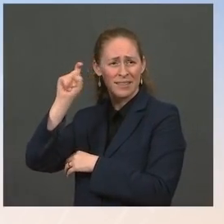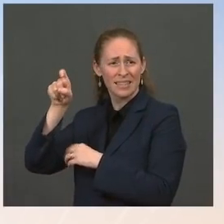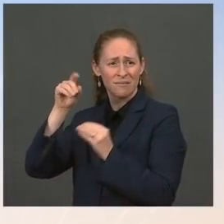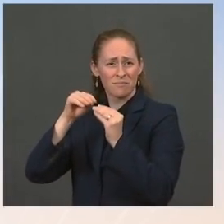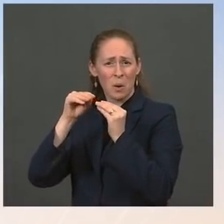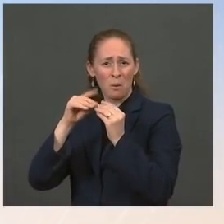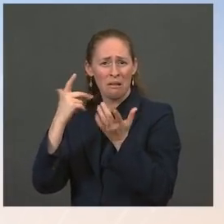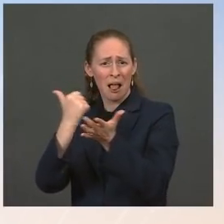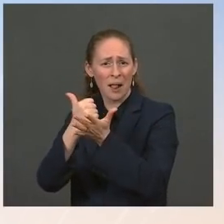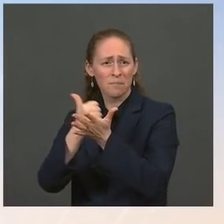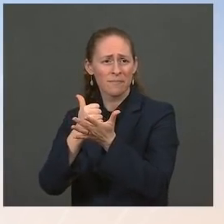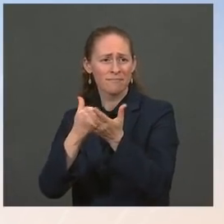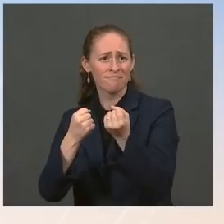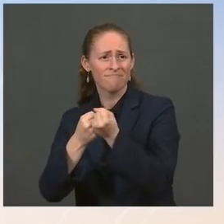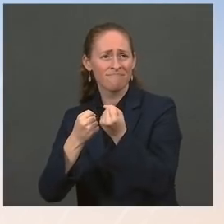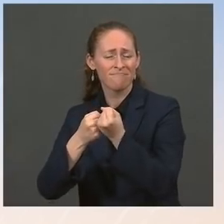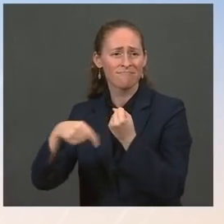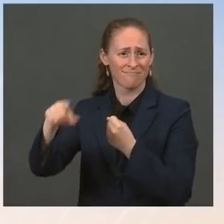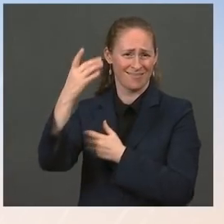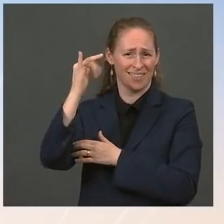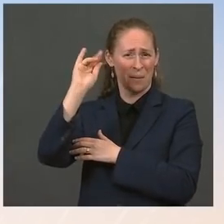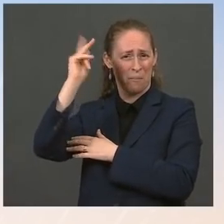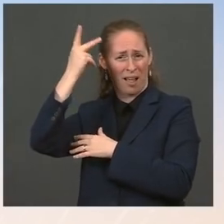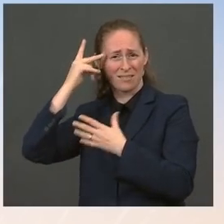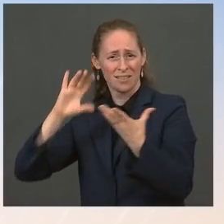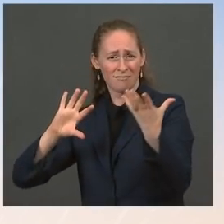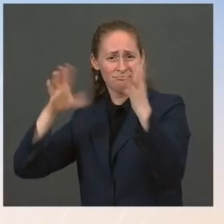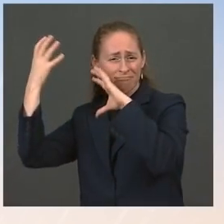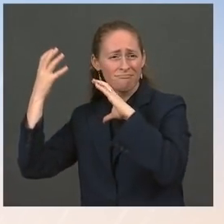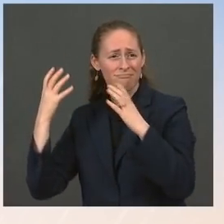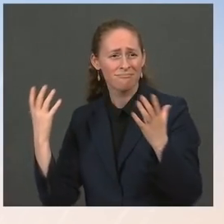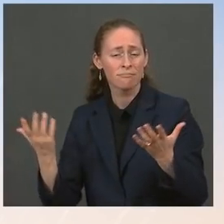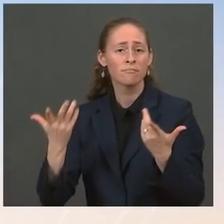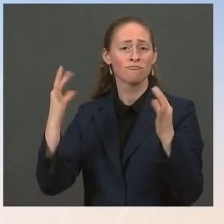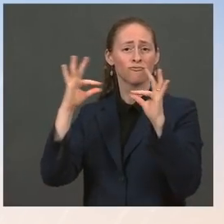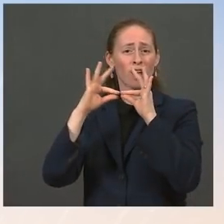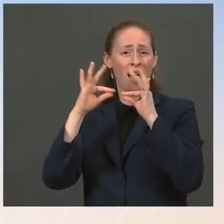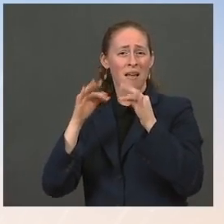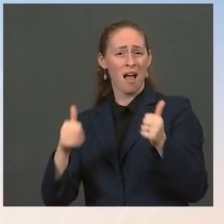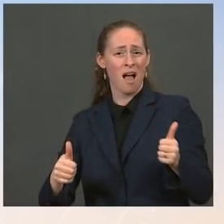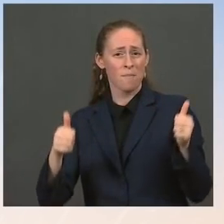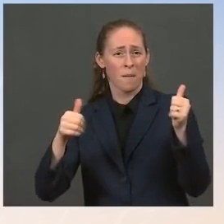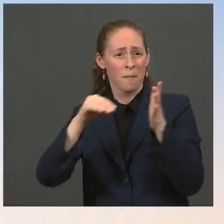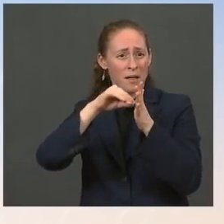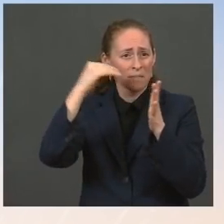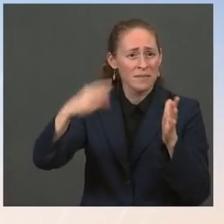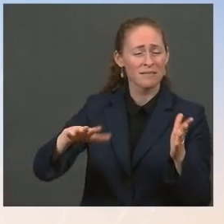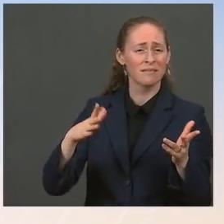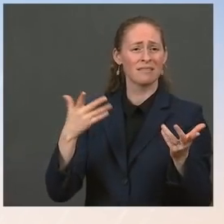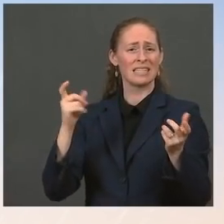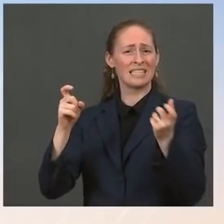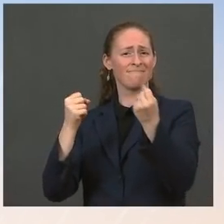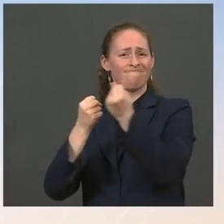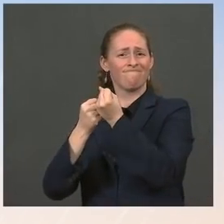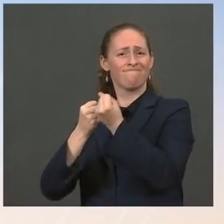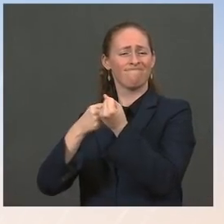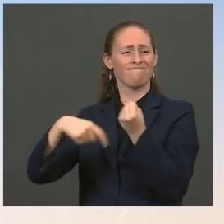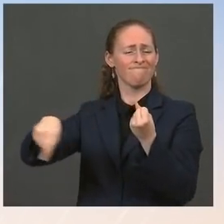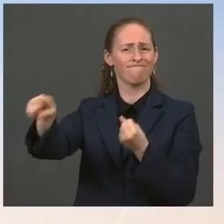sort of, political crises at home over, really, skyrocketing prices of non-renewable fuel sources? Ms. Psaki: We certainly hope not.